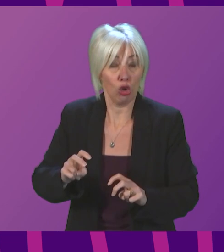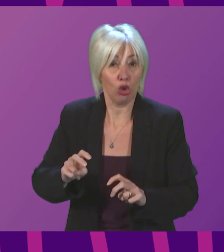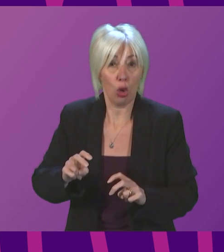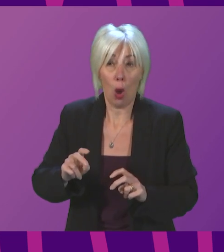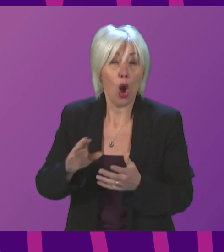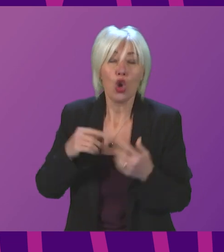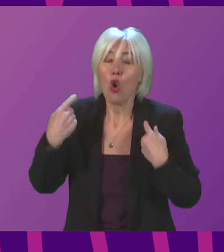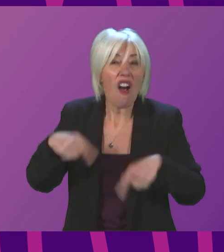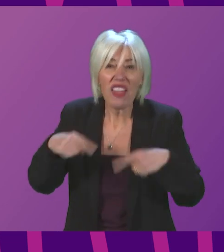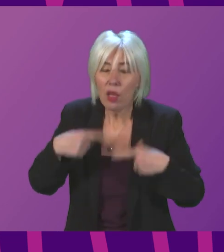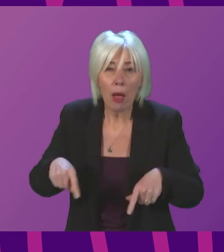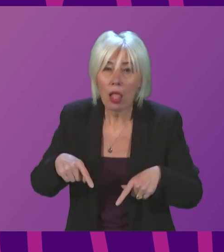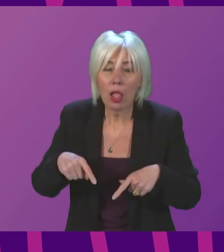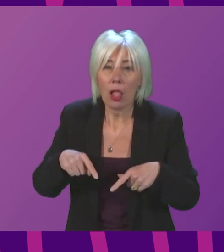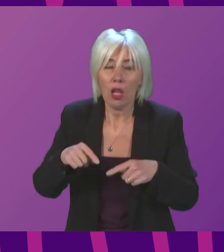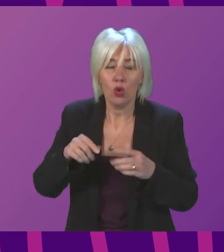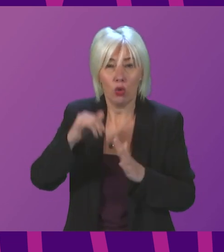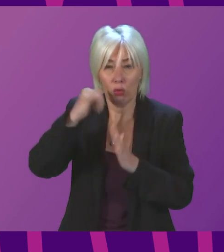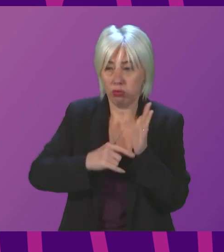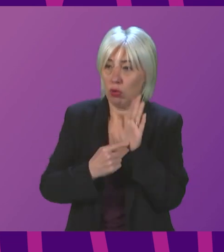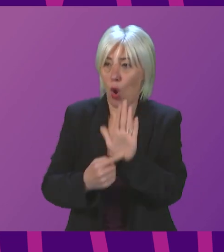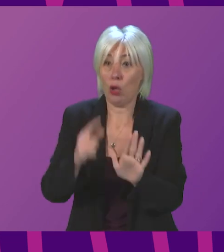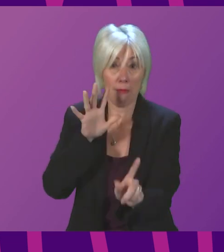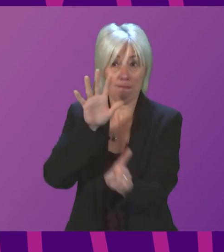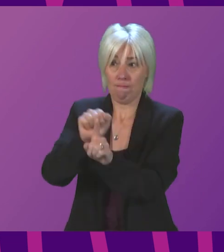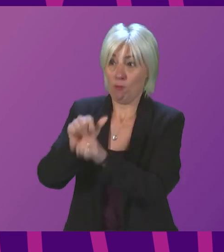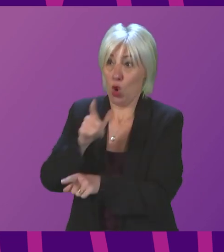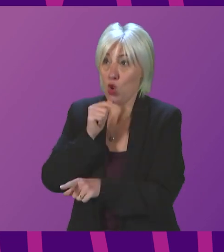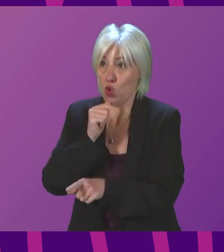be made available in a form that identifies individual children and young people.